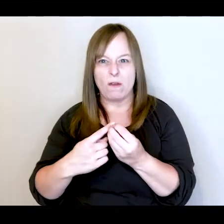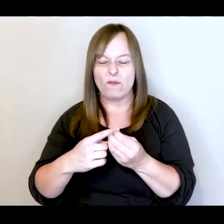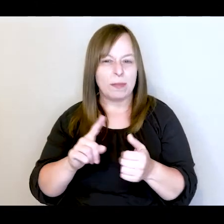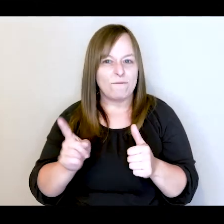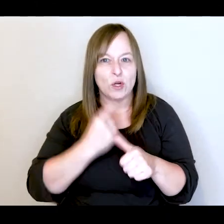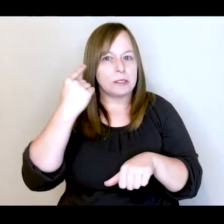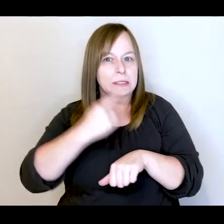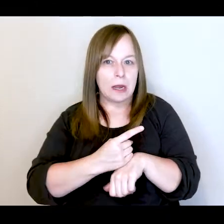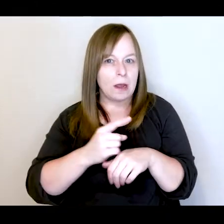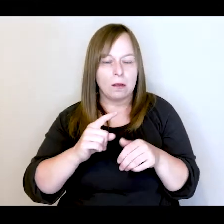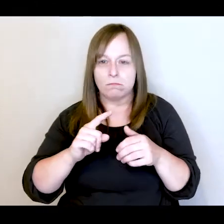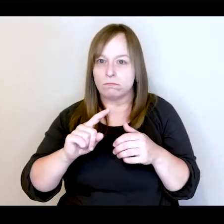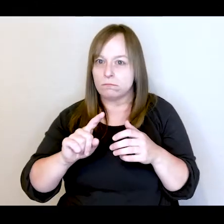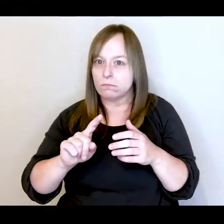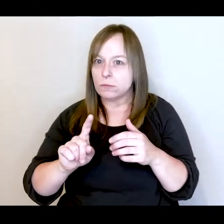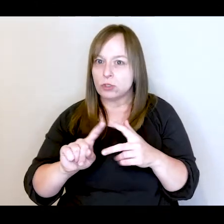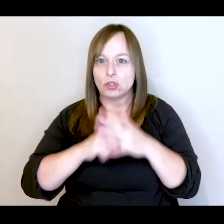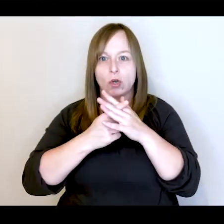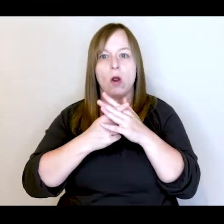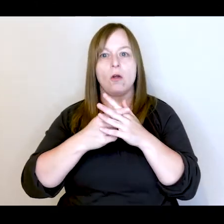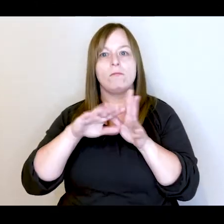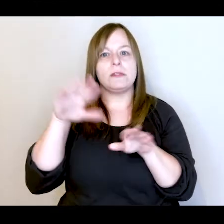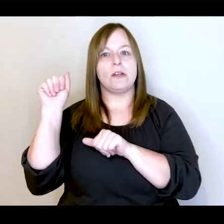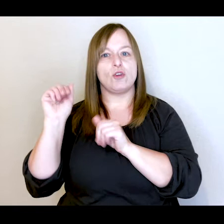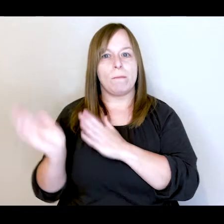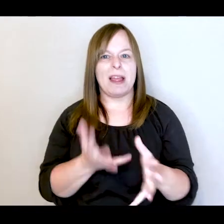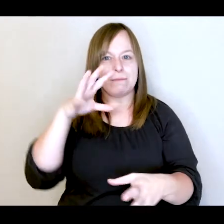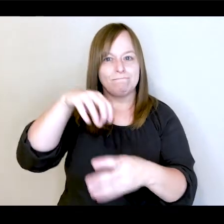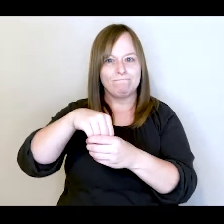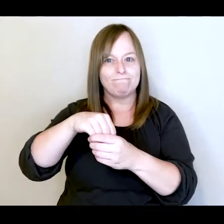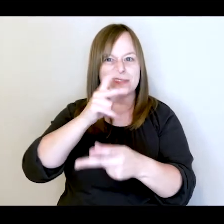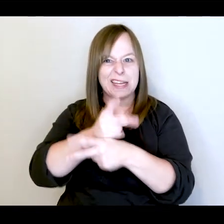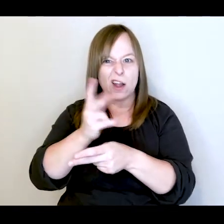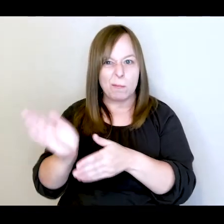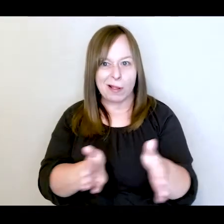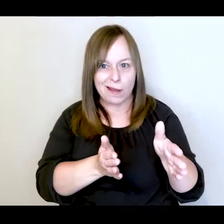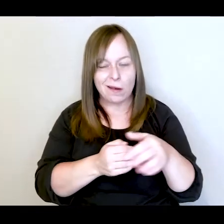So right from the very start, discharge planning should be part of a care plan.